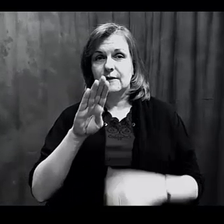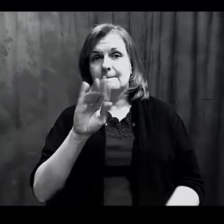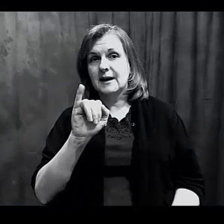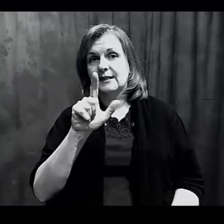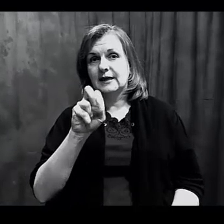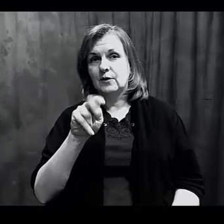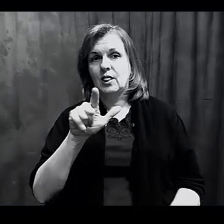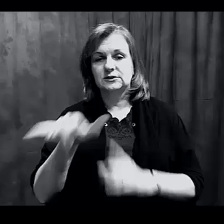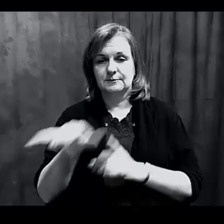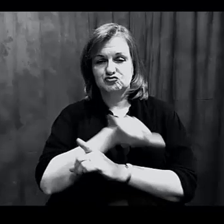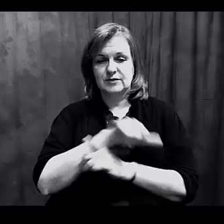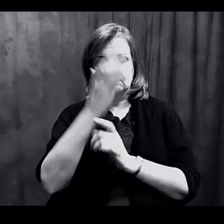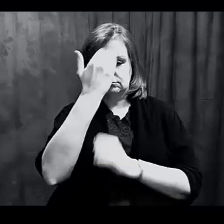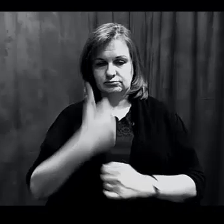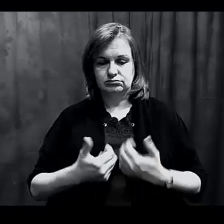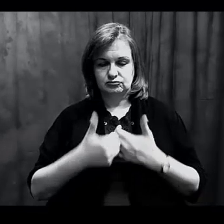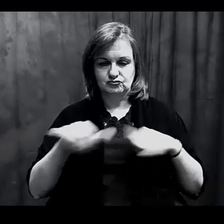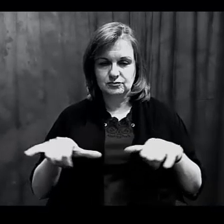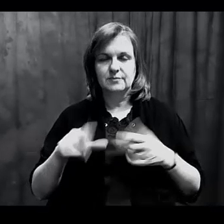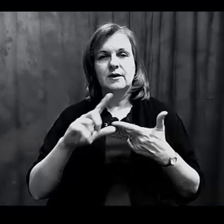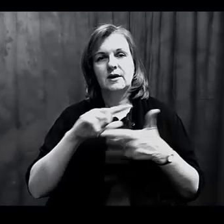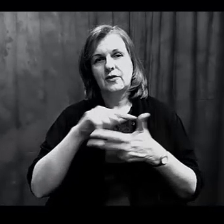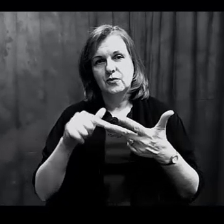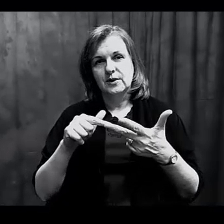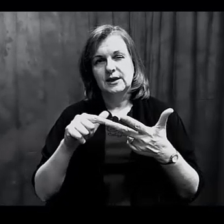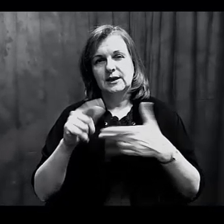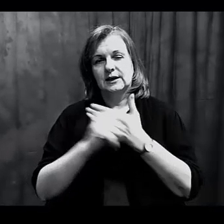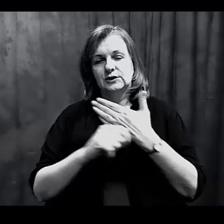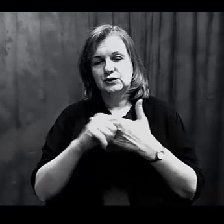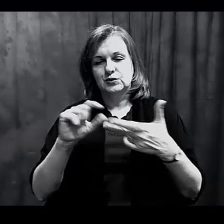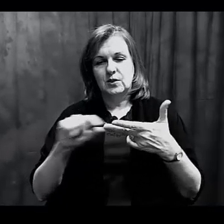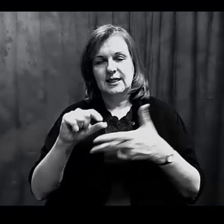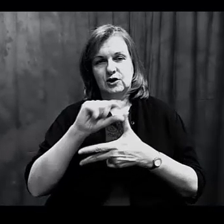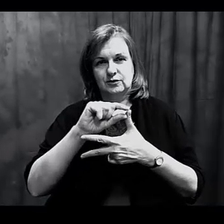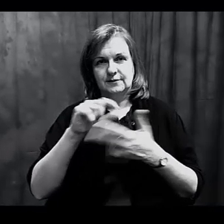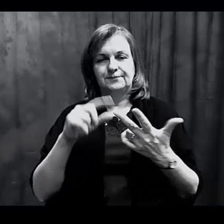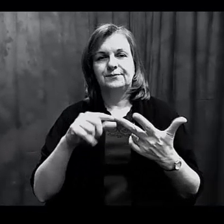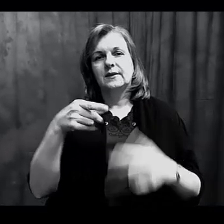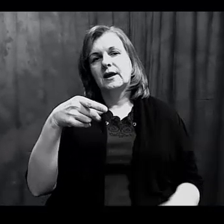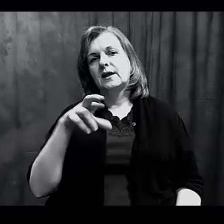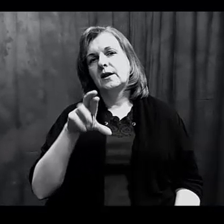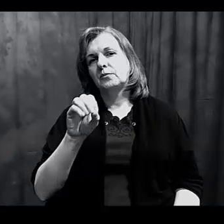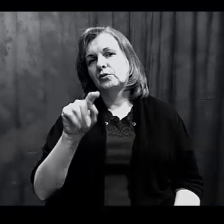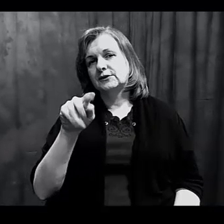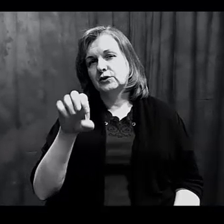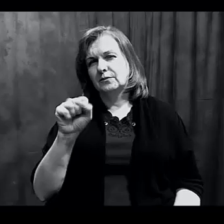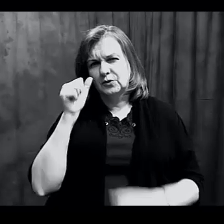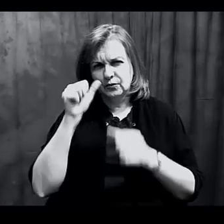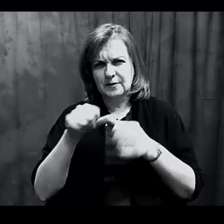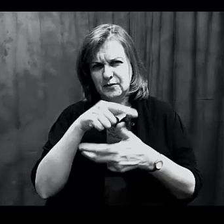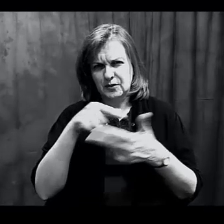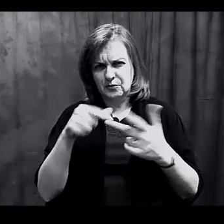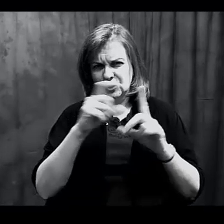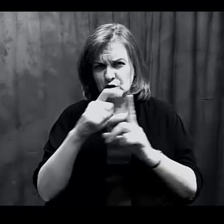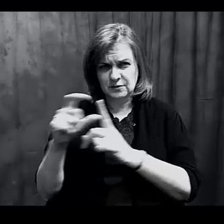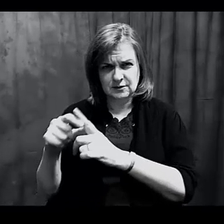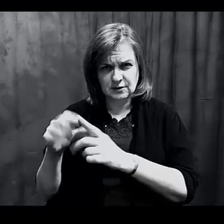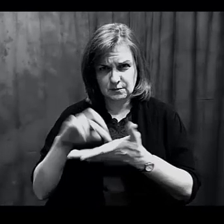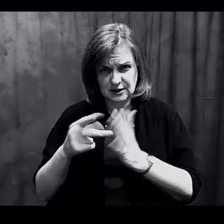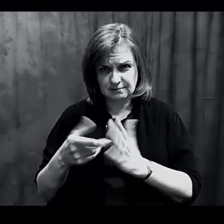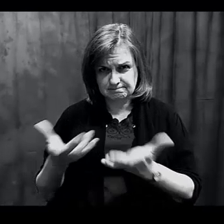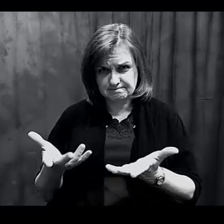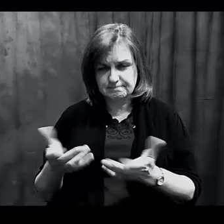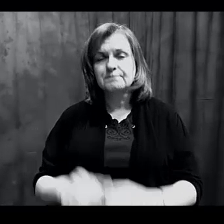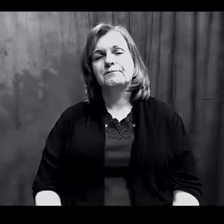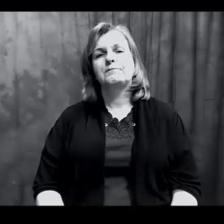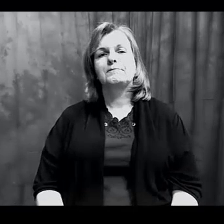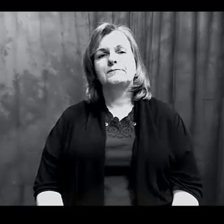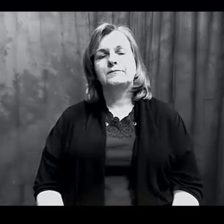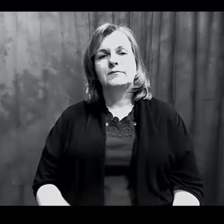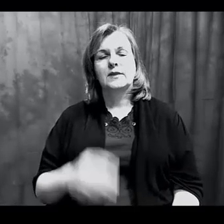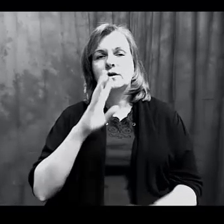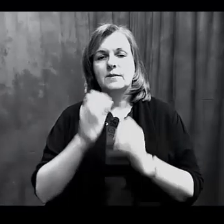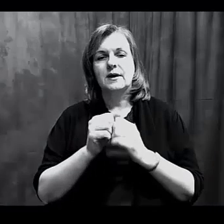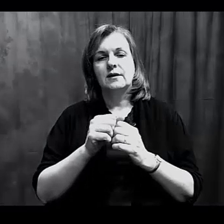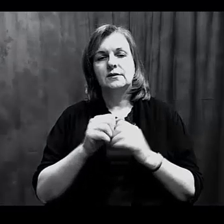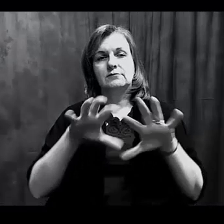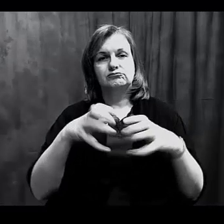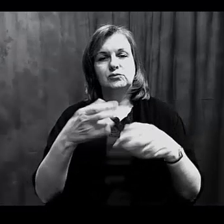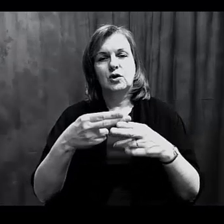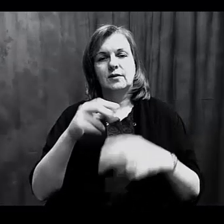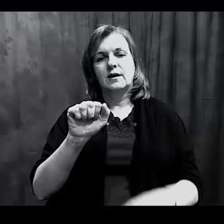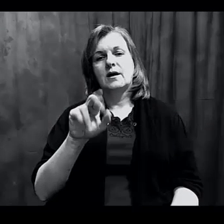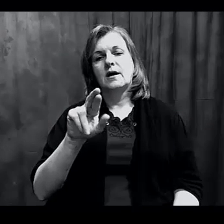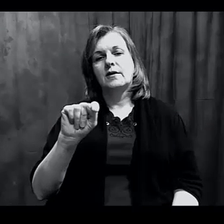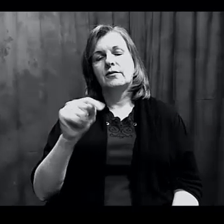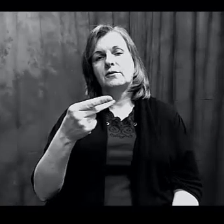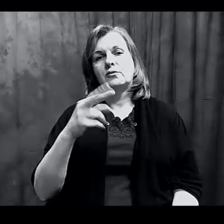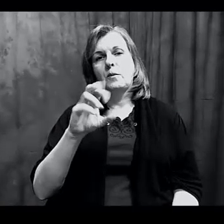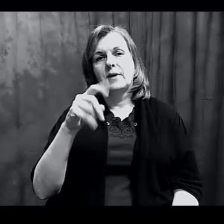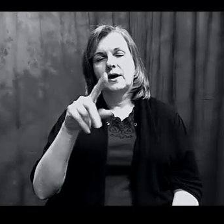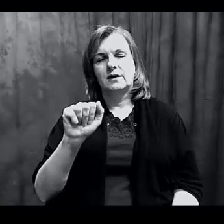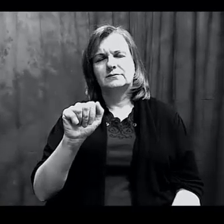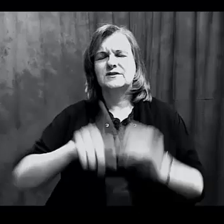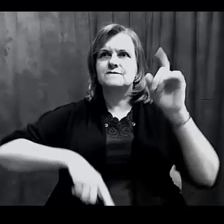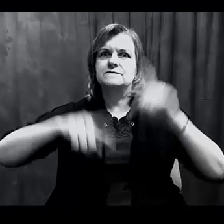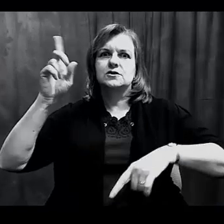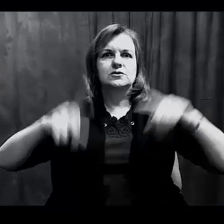meaning that we are still in bilateral symmetry still 3 tissue layers and still protostomes. Do you remember what all of these terms mean?